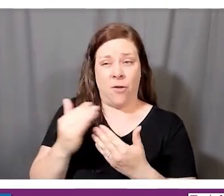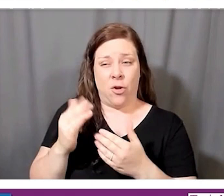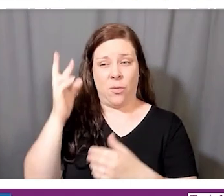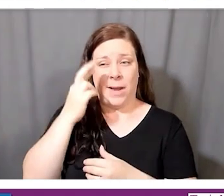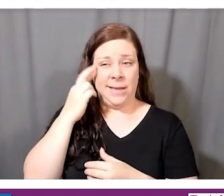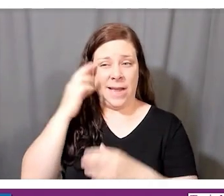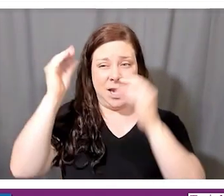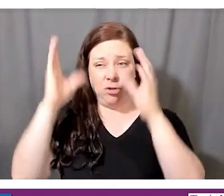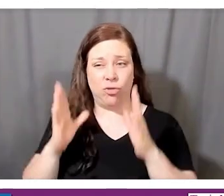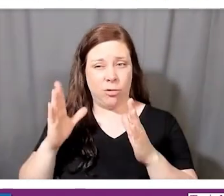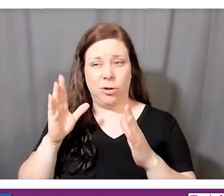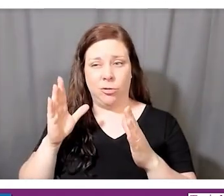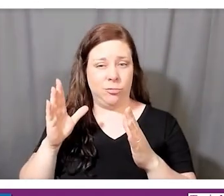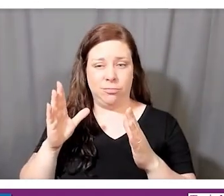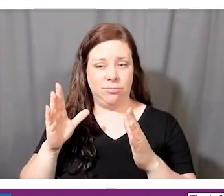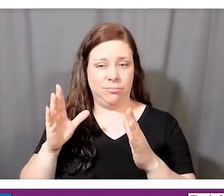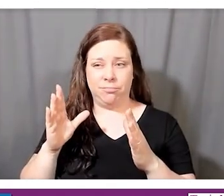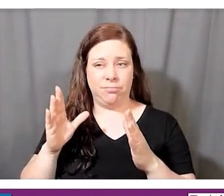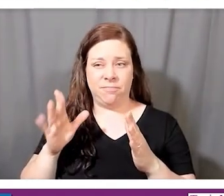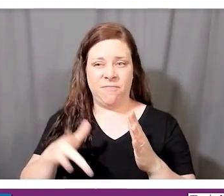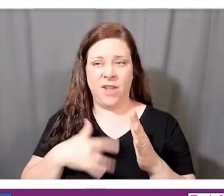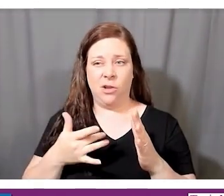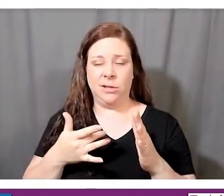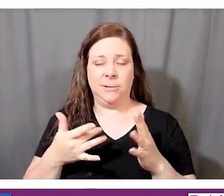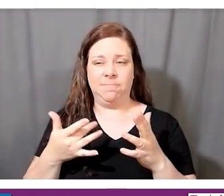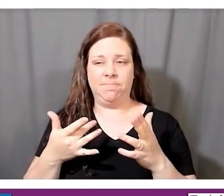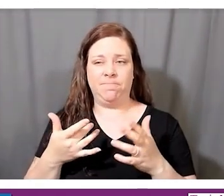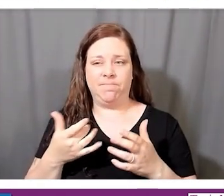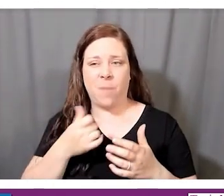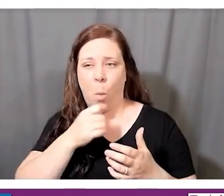And we were looking for,